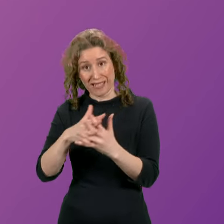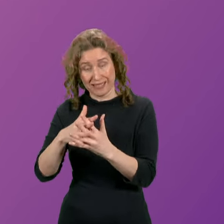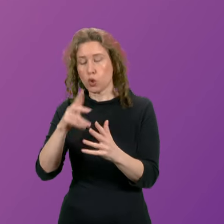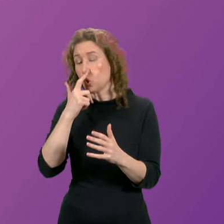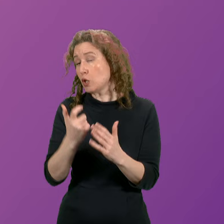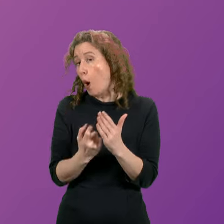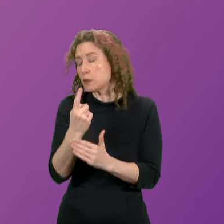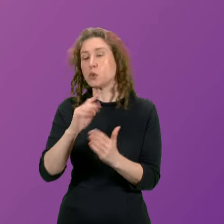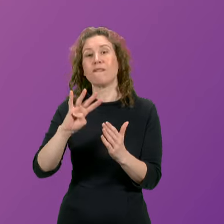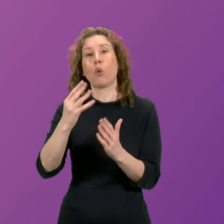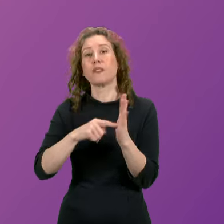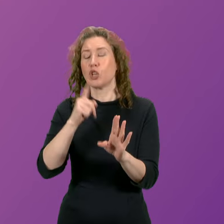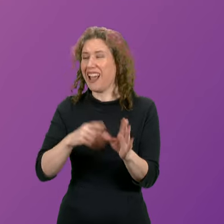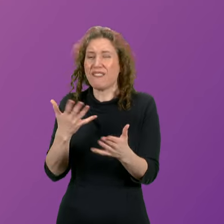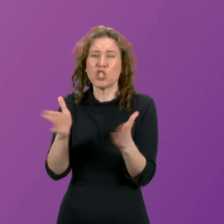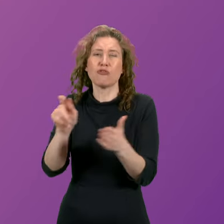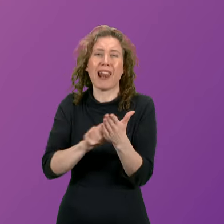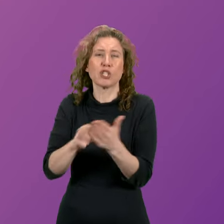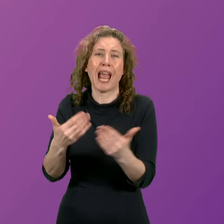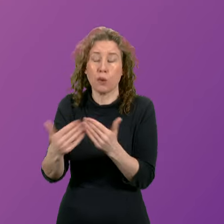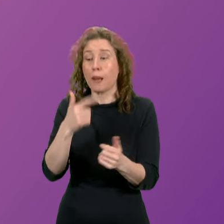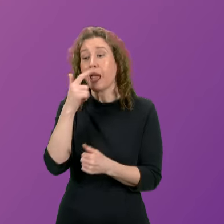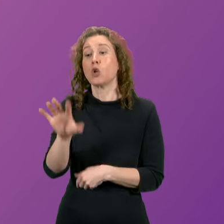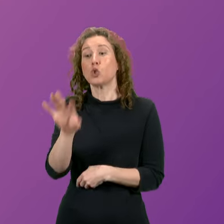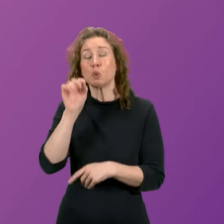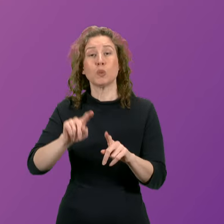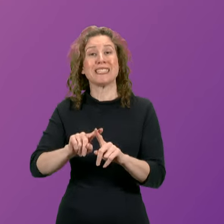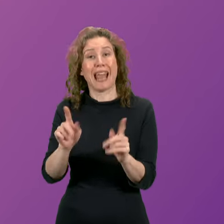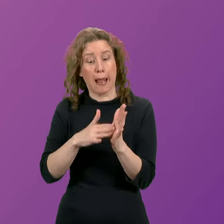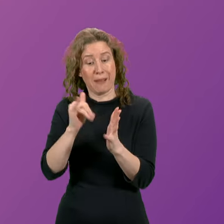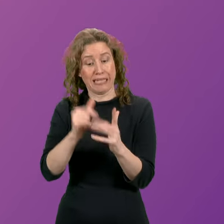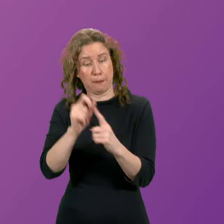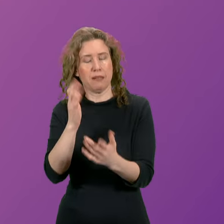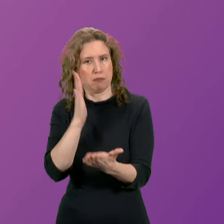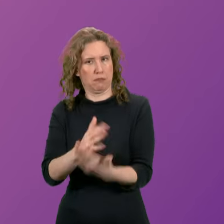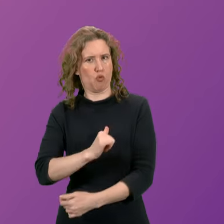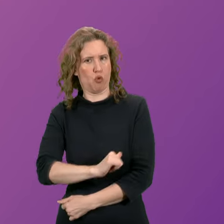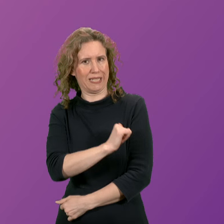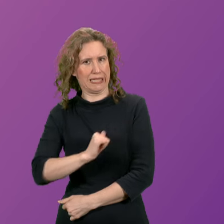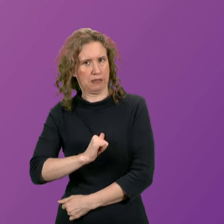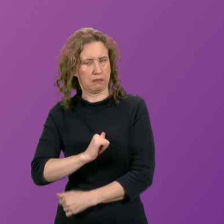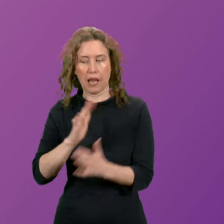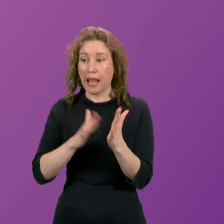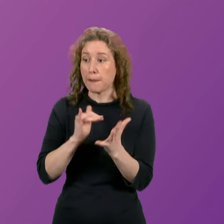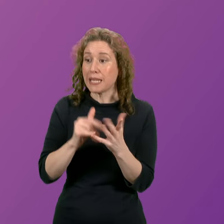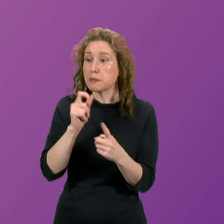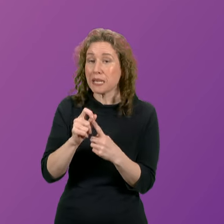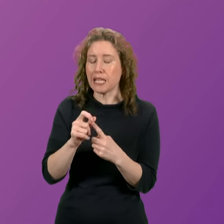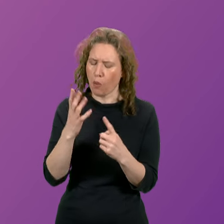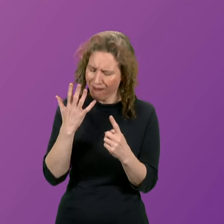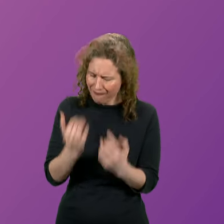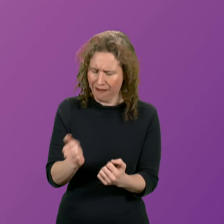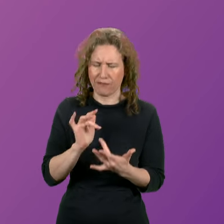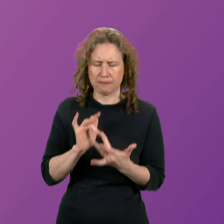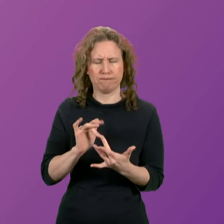when there is a general election anyway, to choose an MSP who is honest and has integrity.